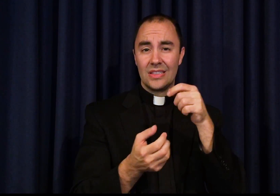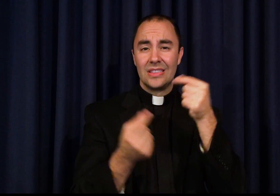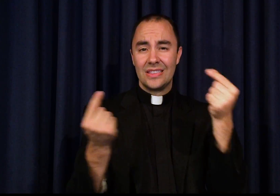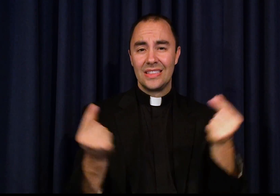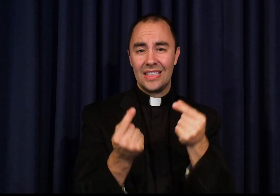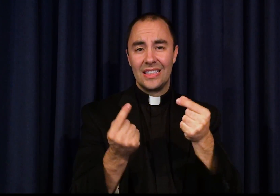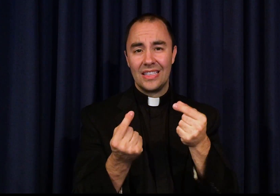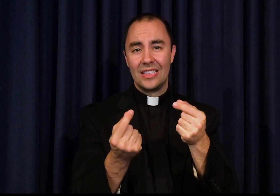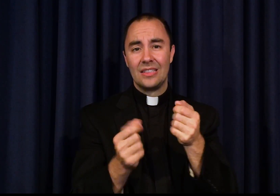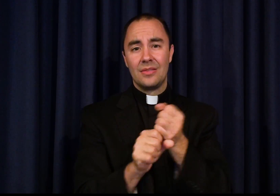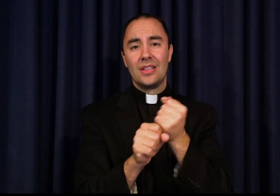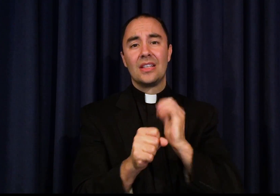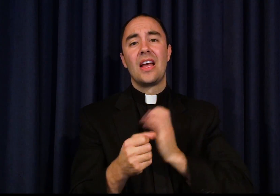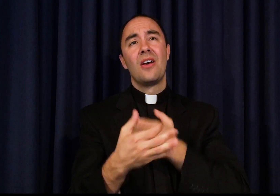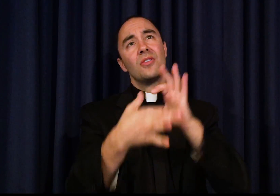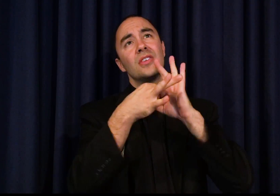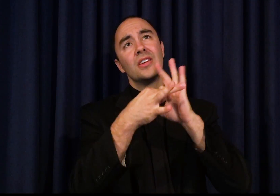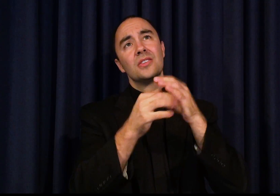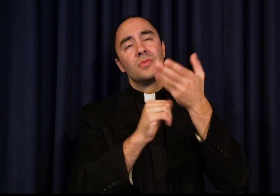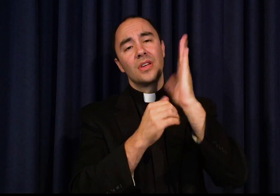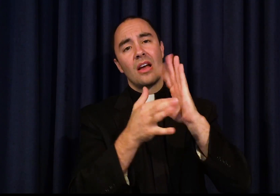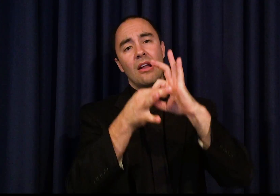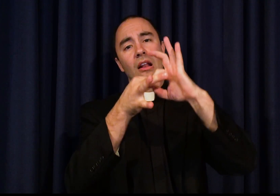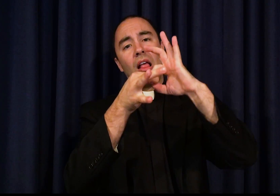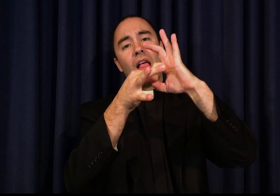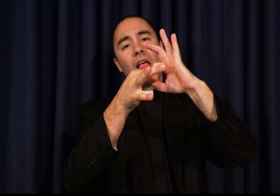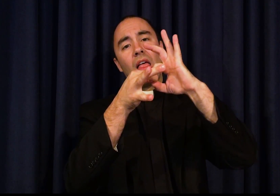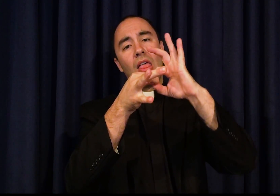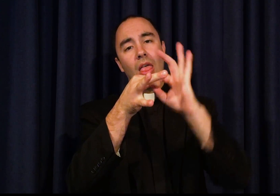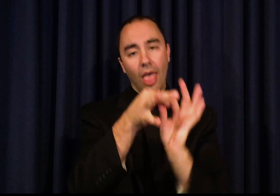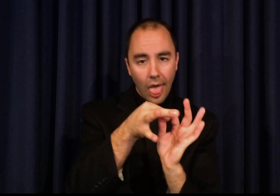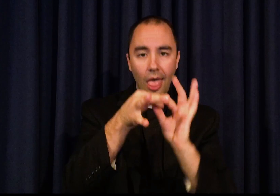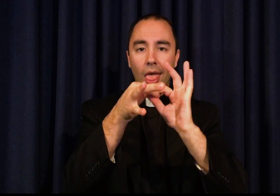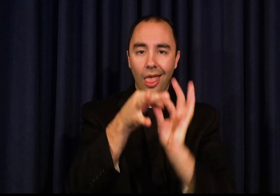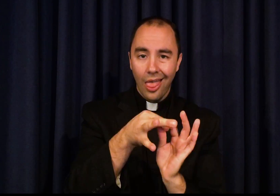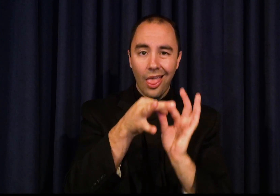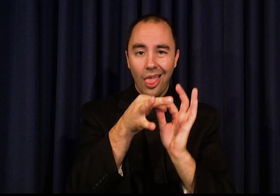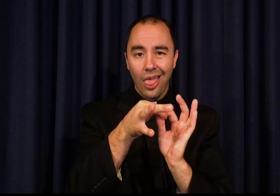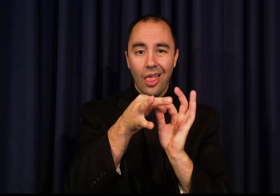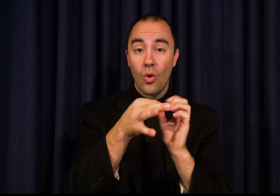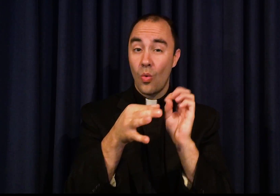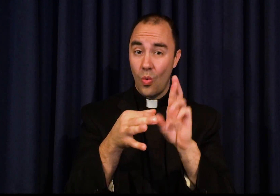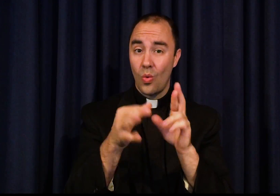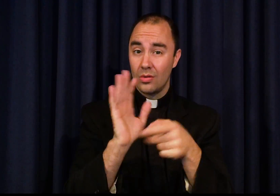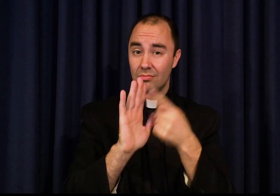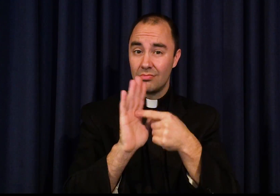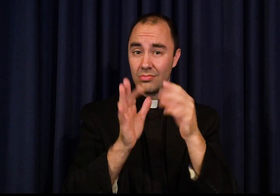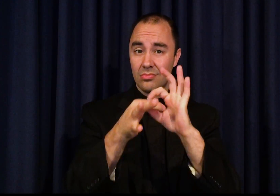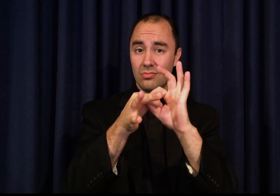purify our soul to connect us with him because sin itself makes our relationship with God